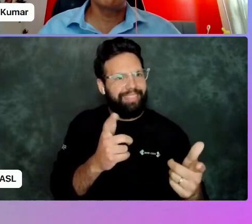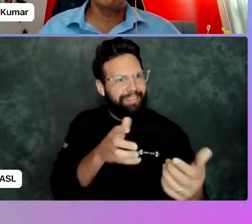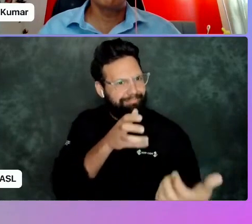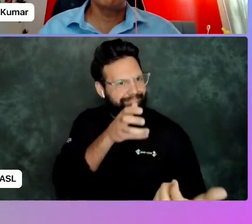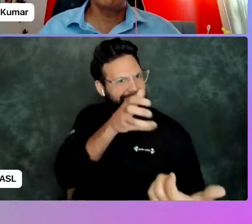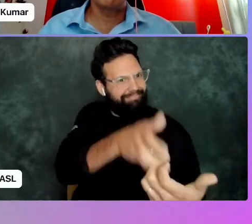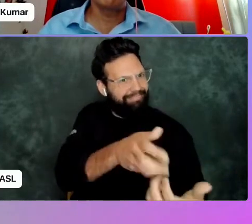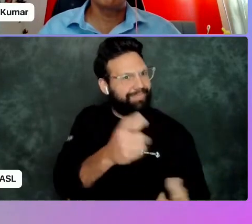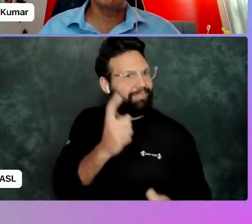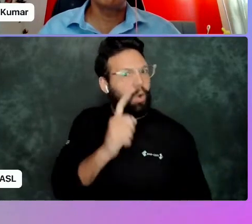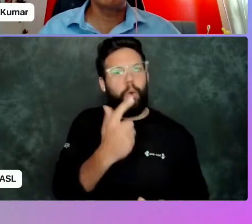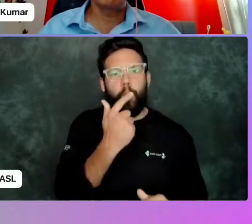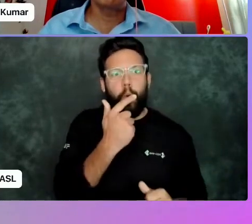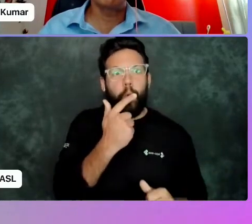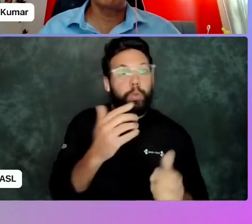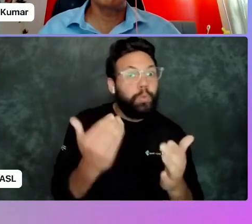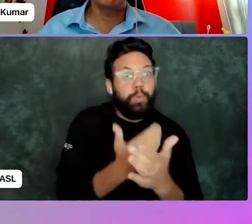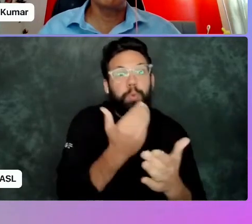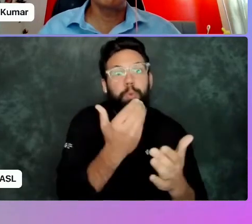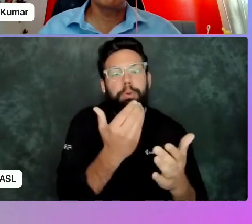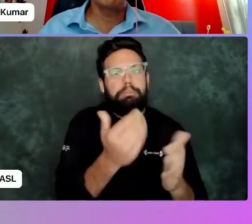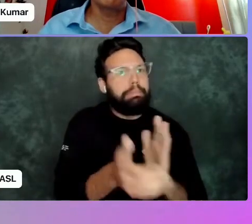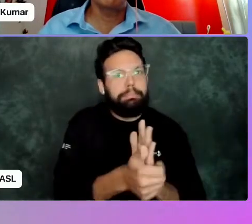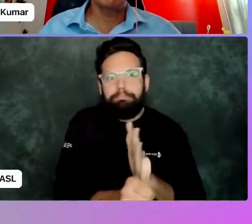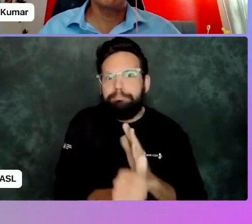that there is a little baseline expertise needed.